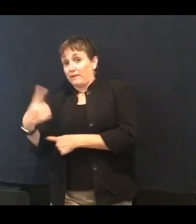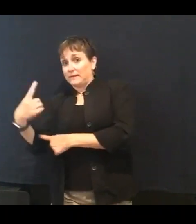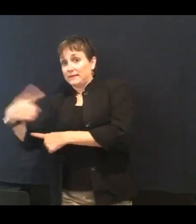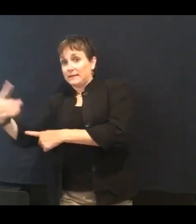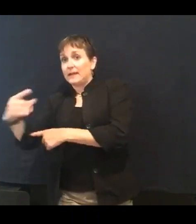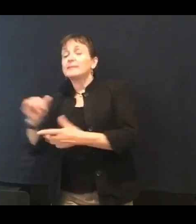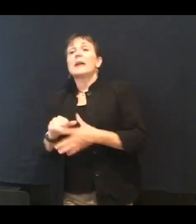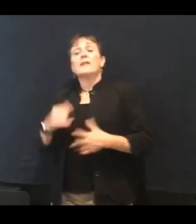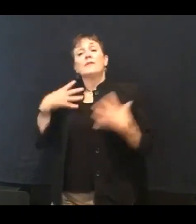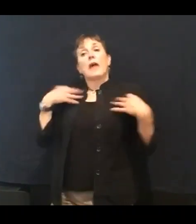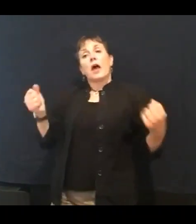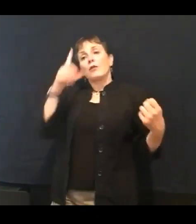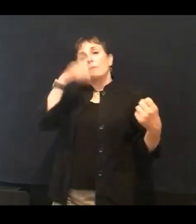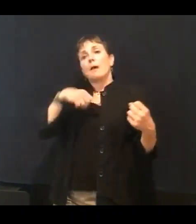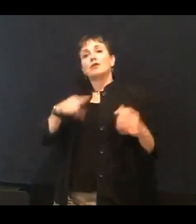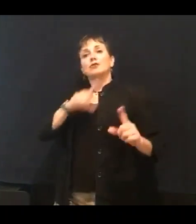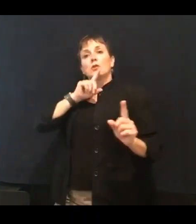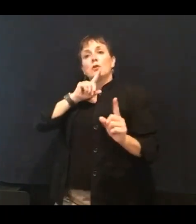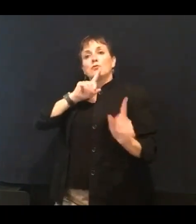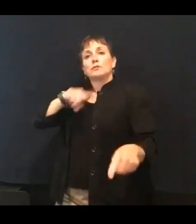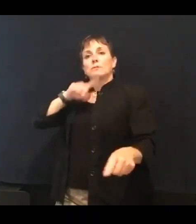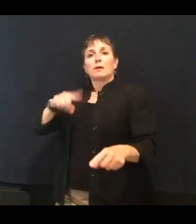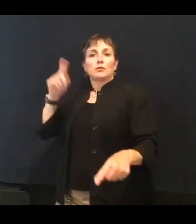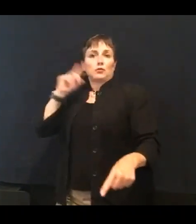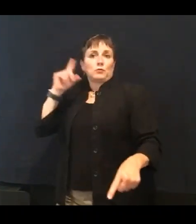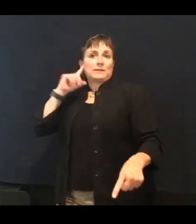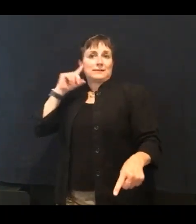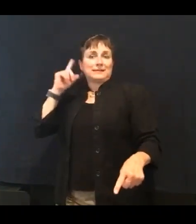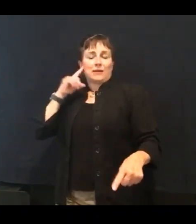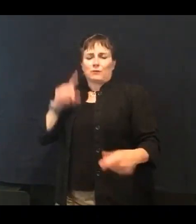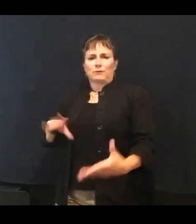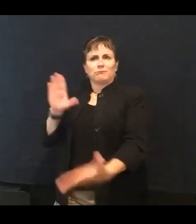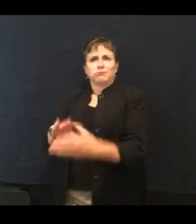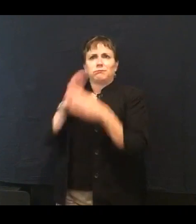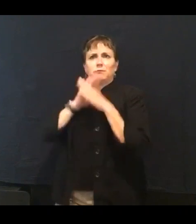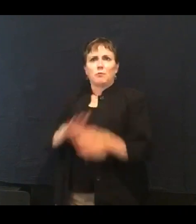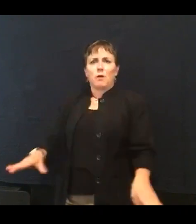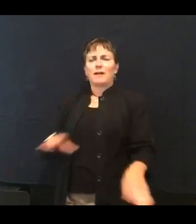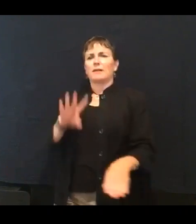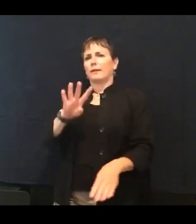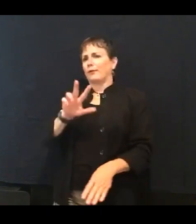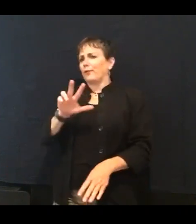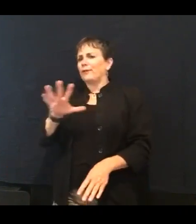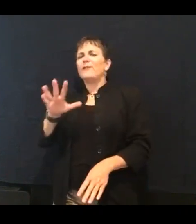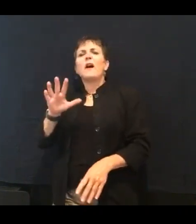pressure level as low as 35 decibels, approximately equivalent to a whisper.